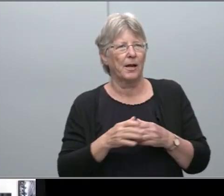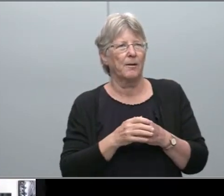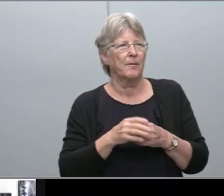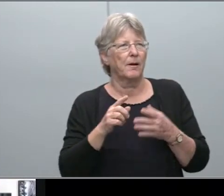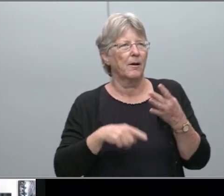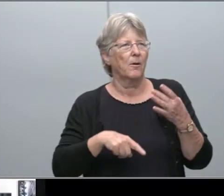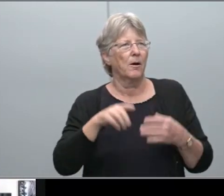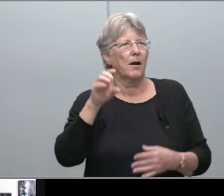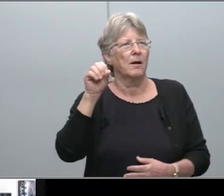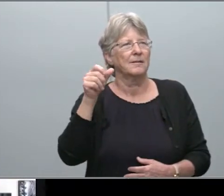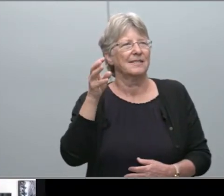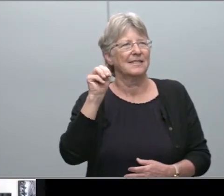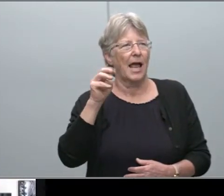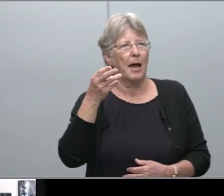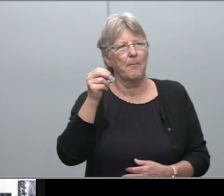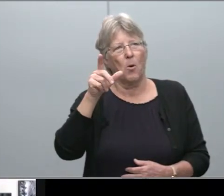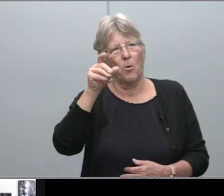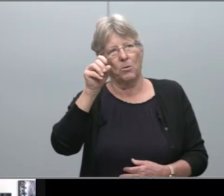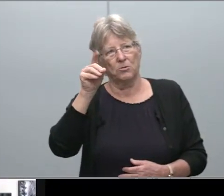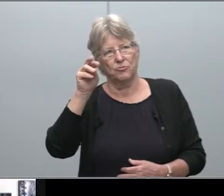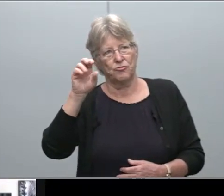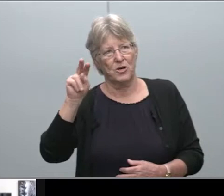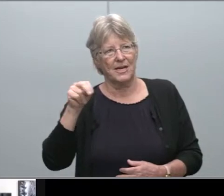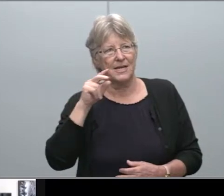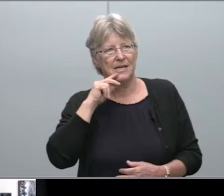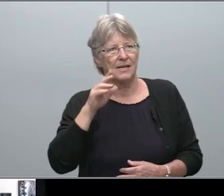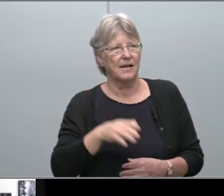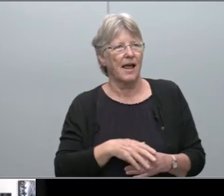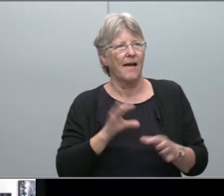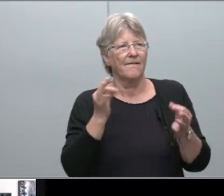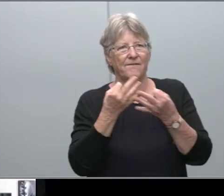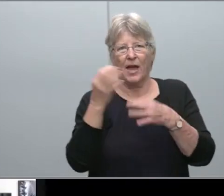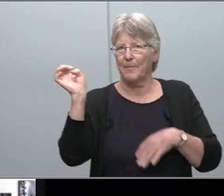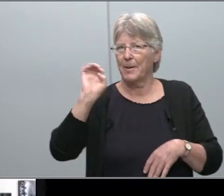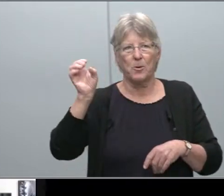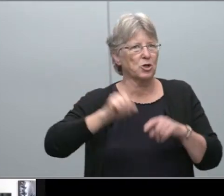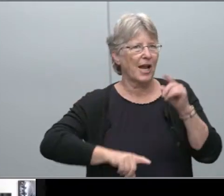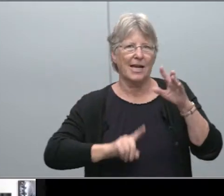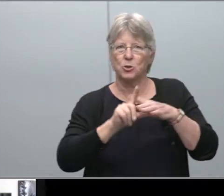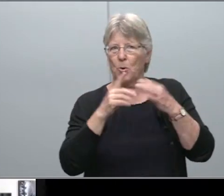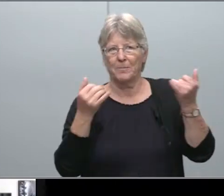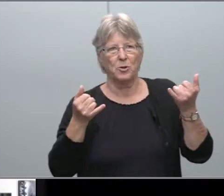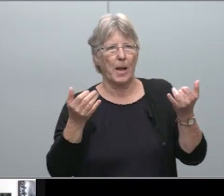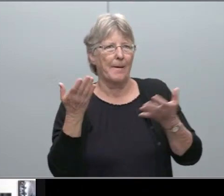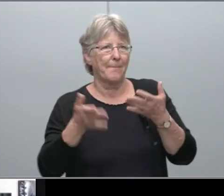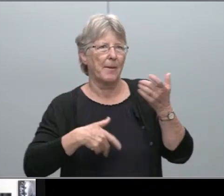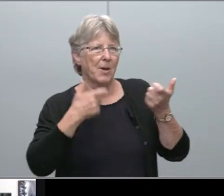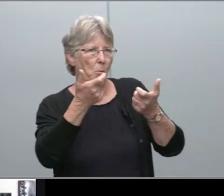but after our preschool assessments, we're going to phase in with our elementary assessments. If that all goes well, we're gonna phase in